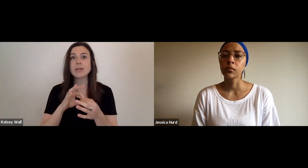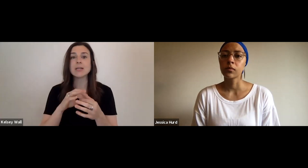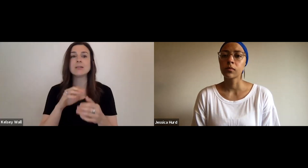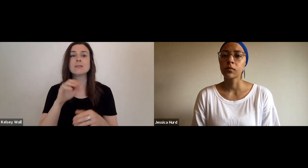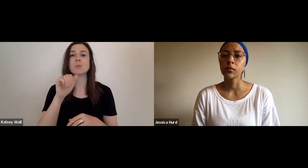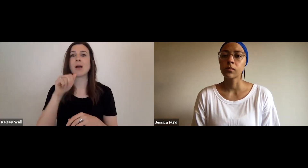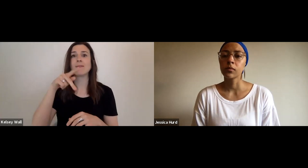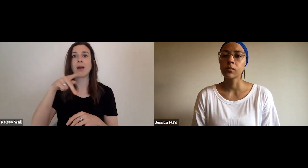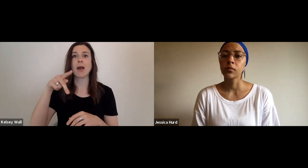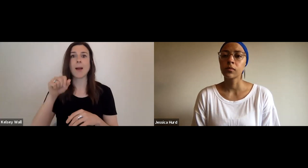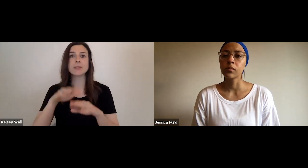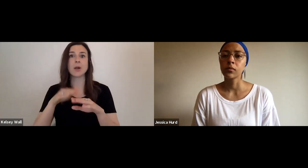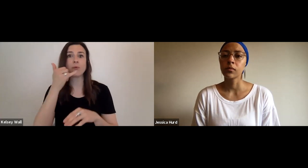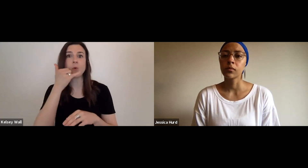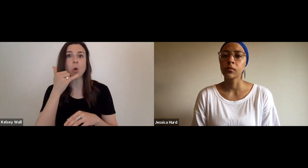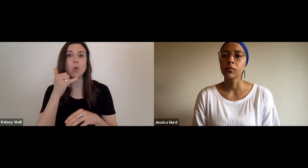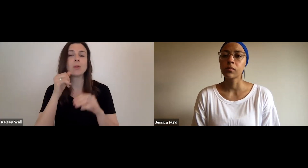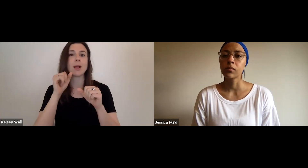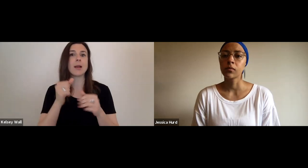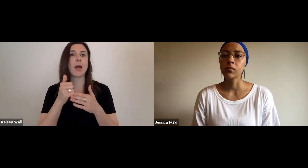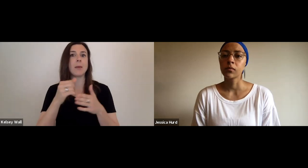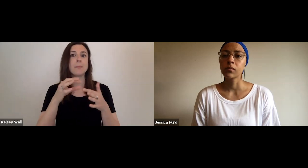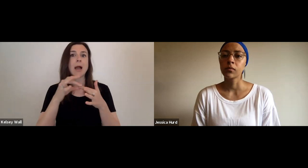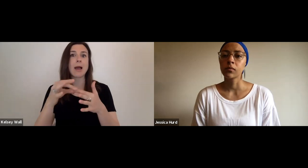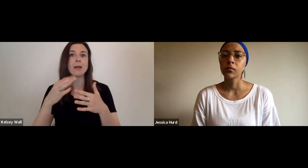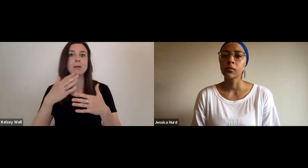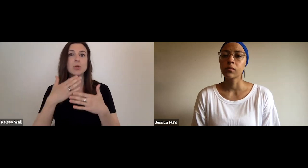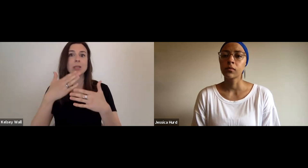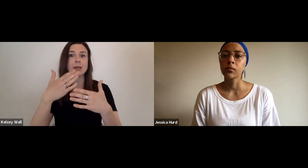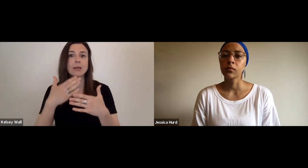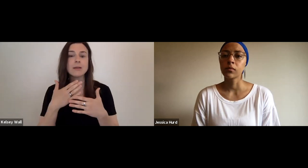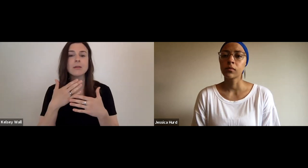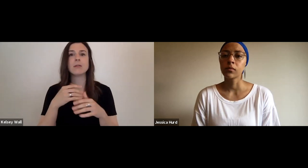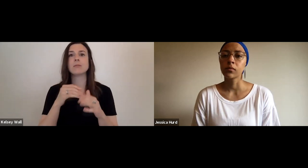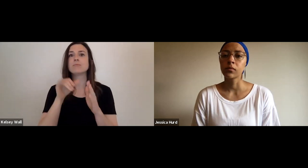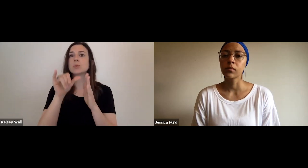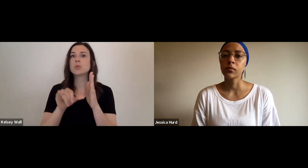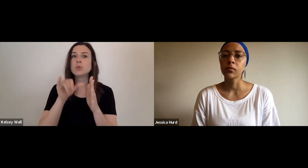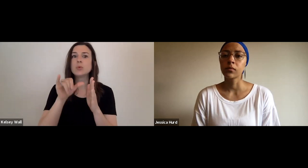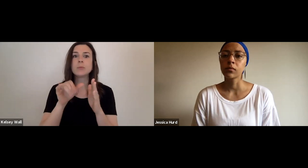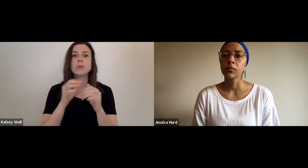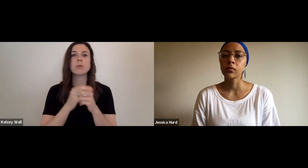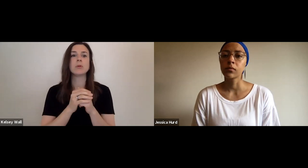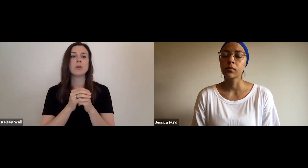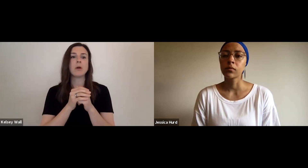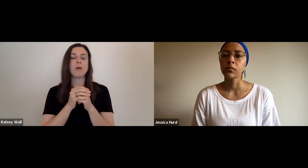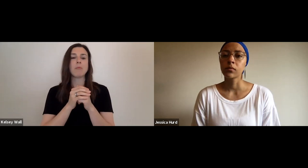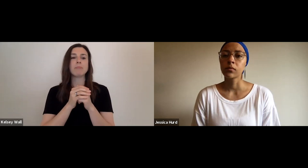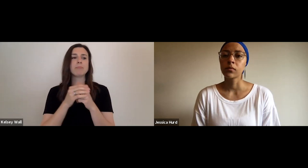how you can connect. Use Google, use apps, use your phone. There are many different avenues.